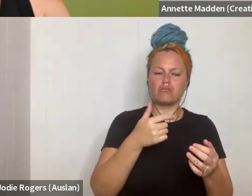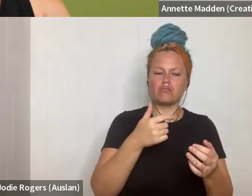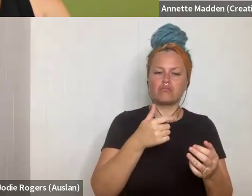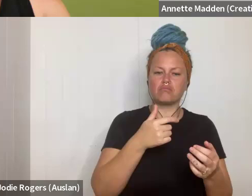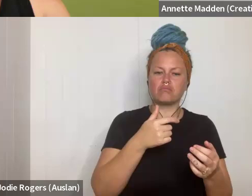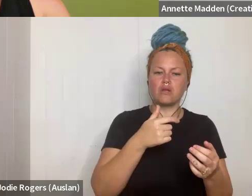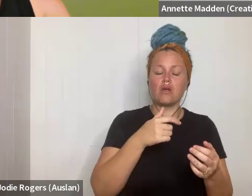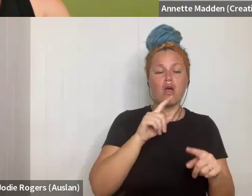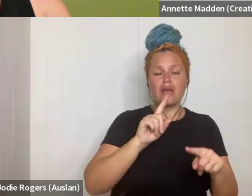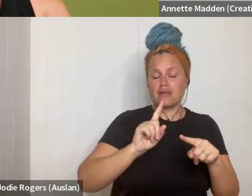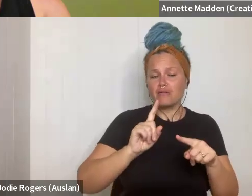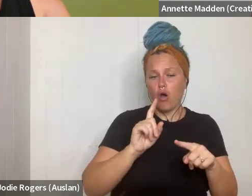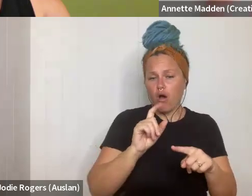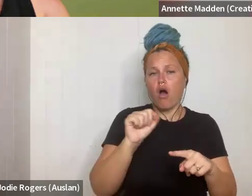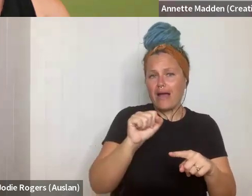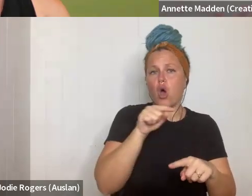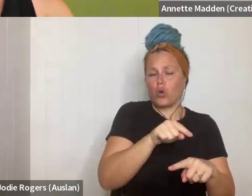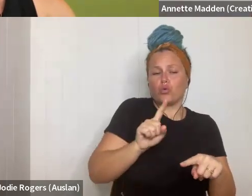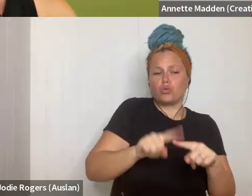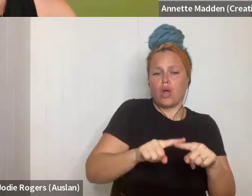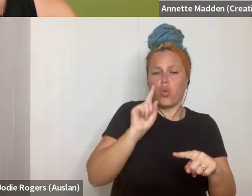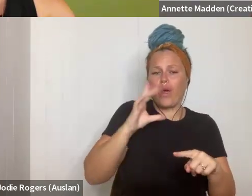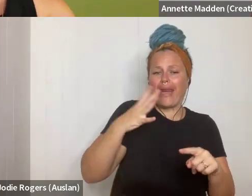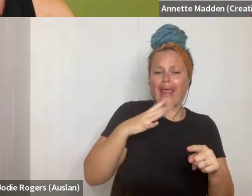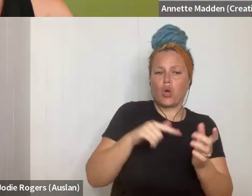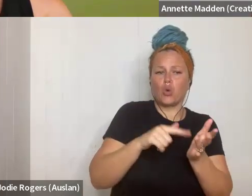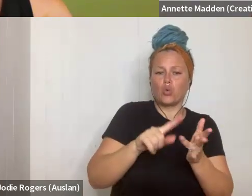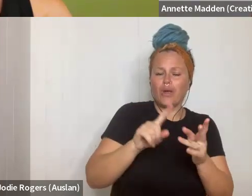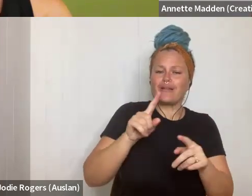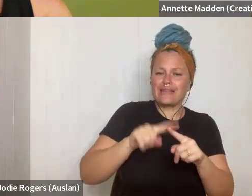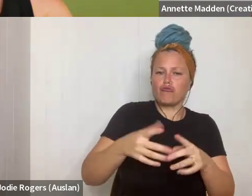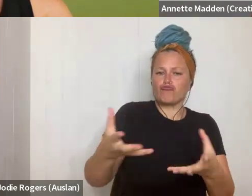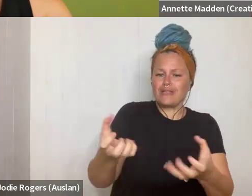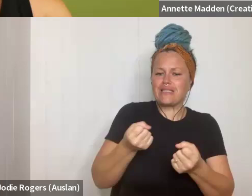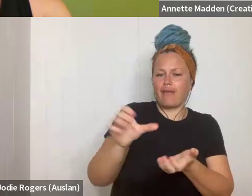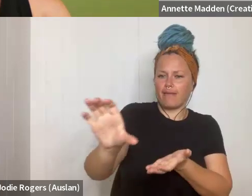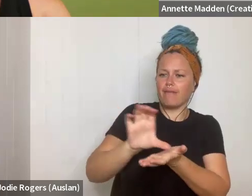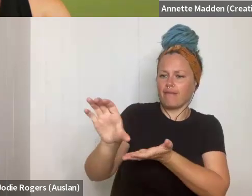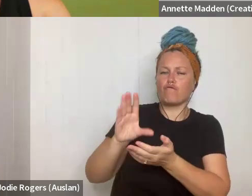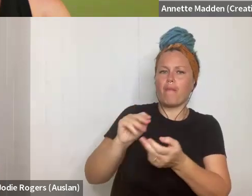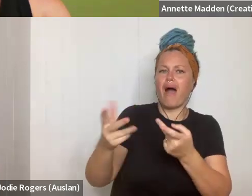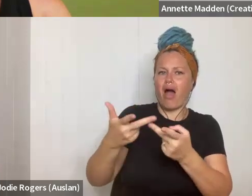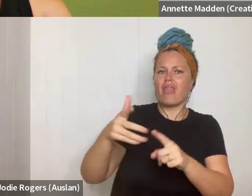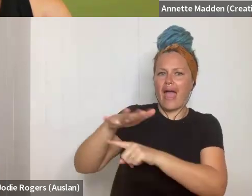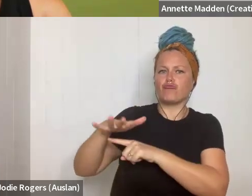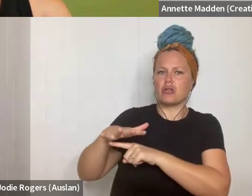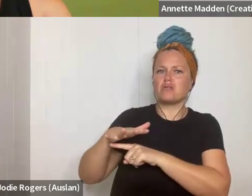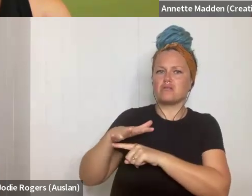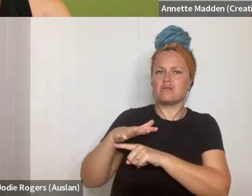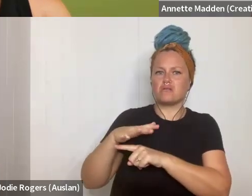support the organisation across those critical core costs, to enable that. But it will likely still necessitate